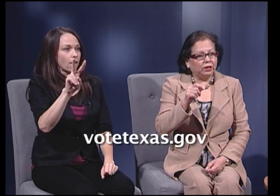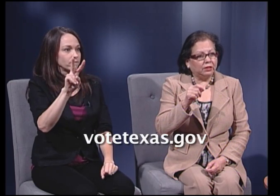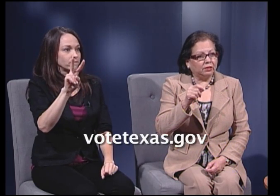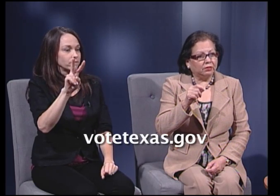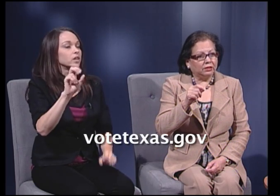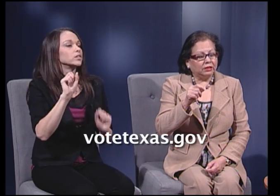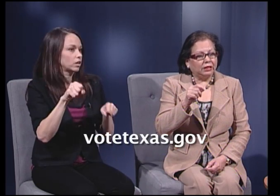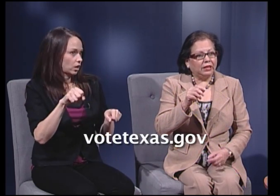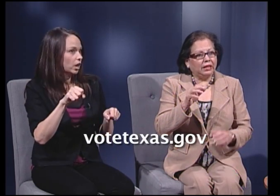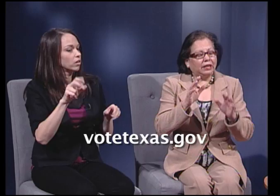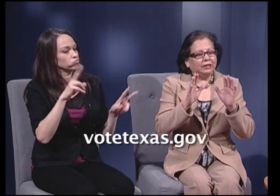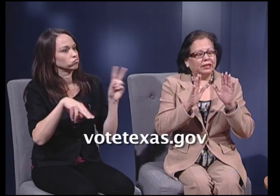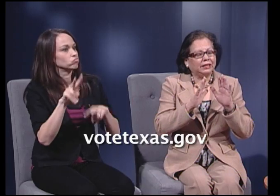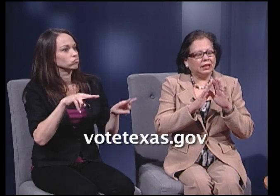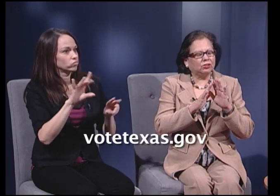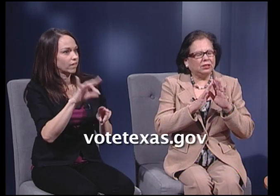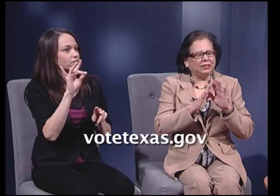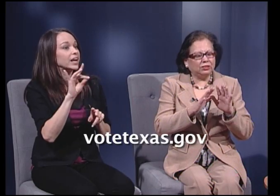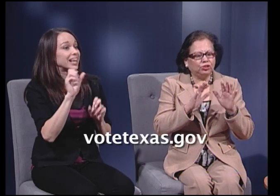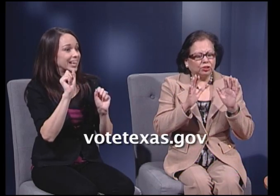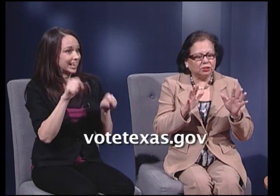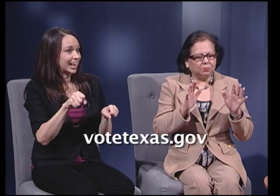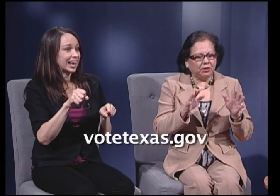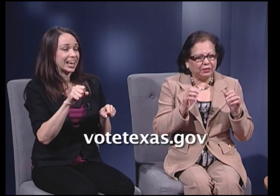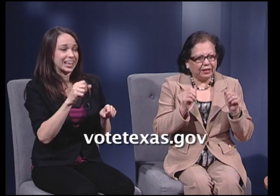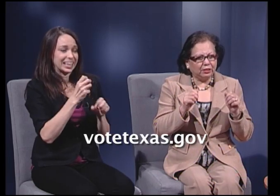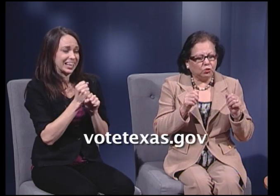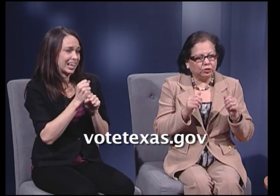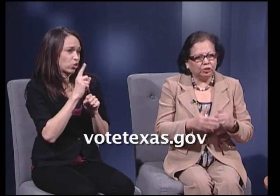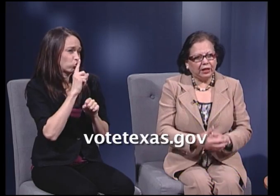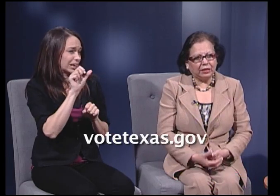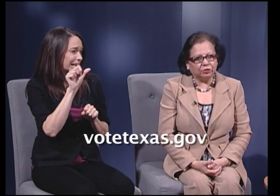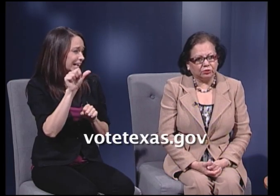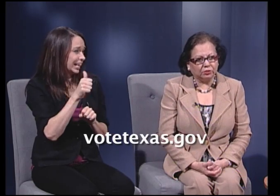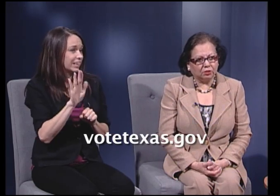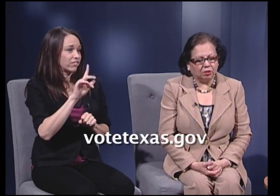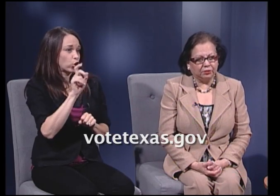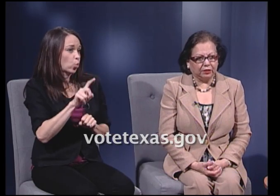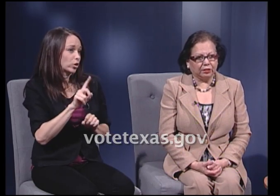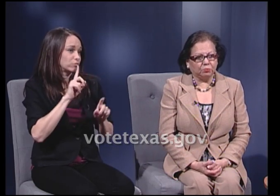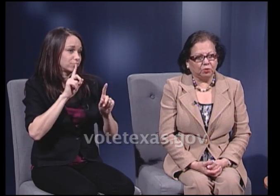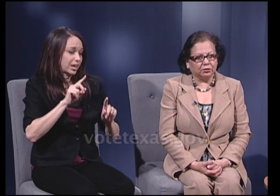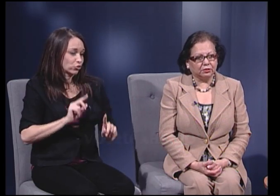in there and they can actually get just about any question answered on the election process.